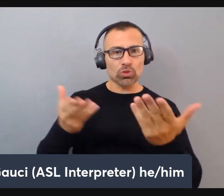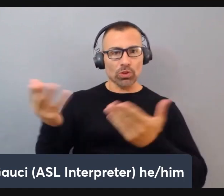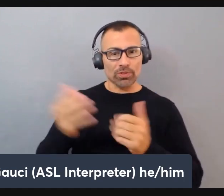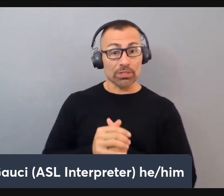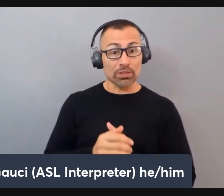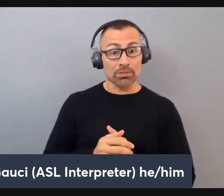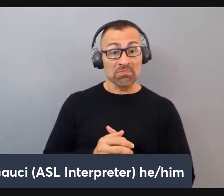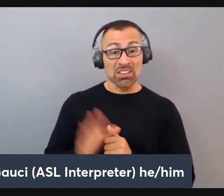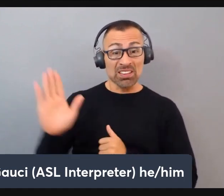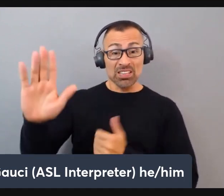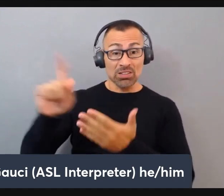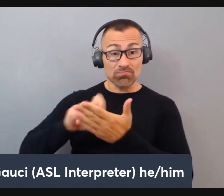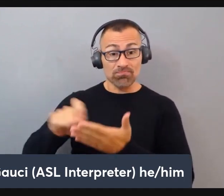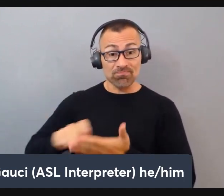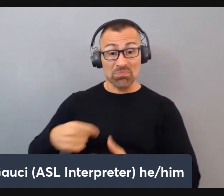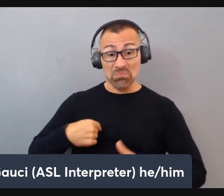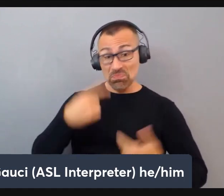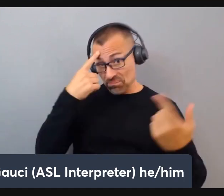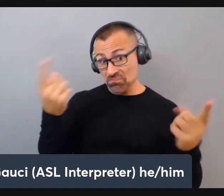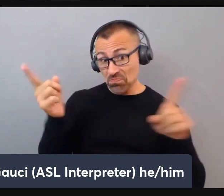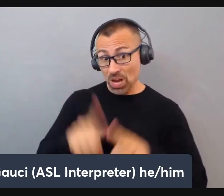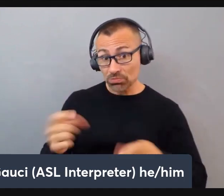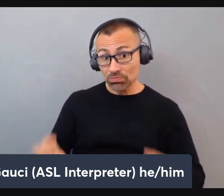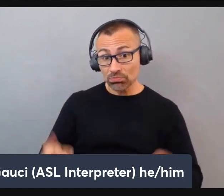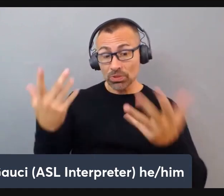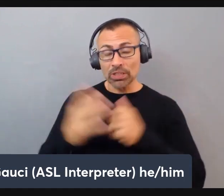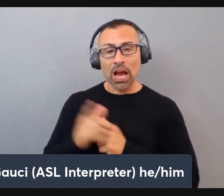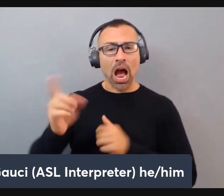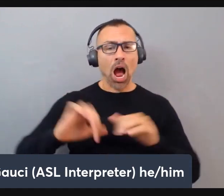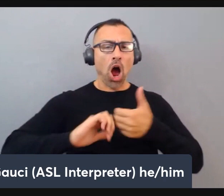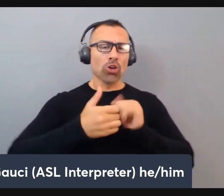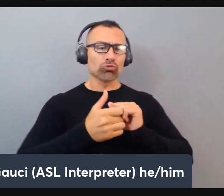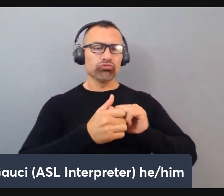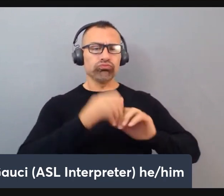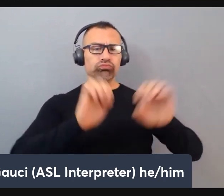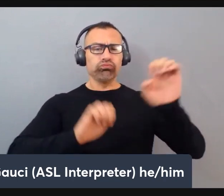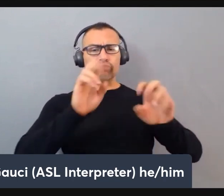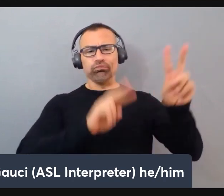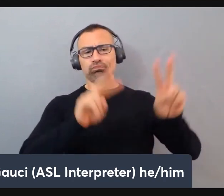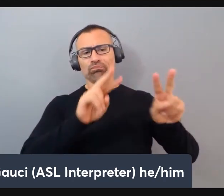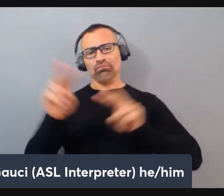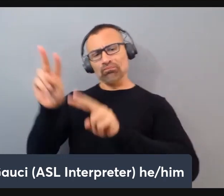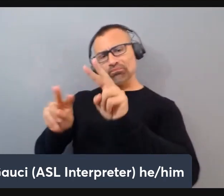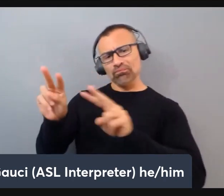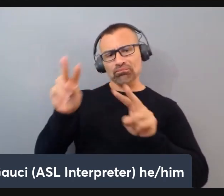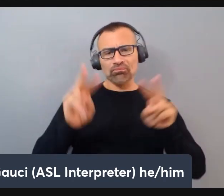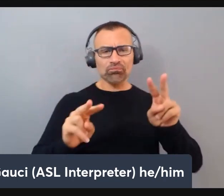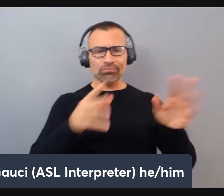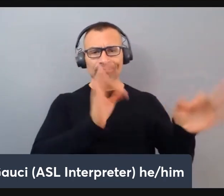as to how he would evaluate and choose between these services. On the other hand though, there's also a lot of workshops.